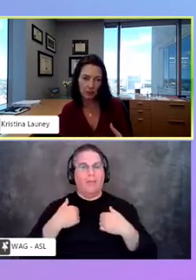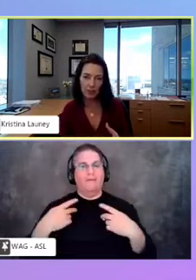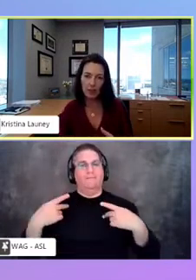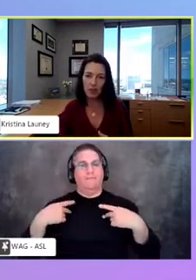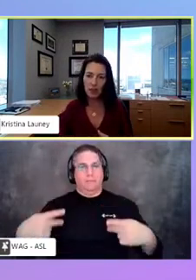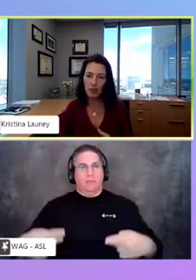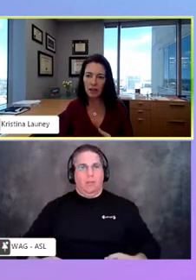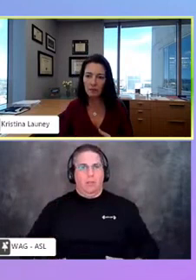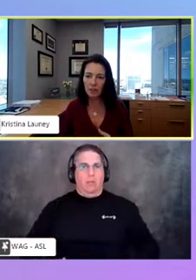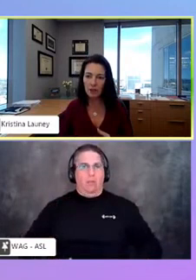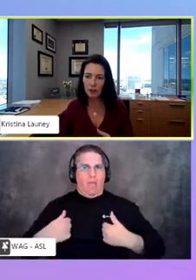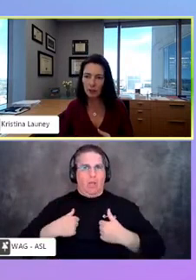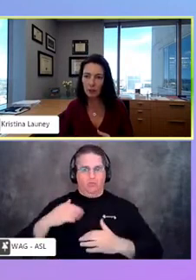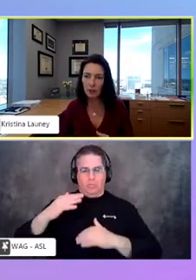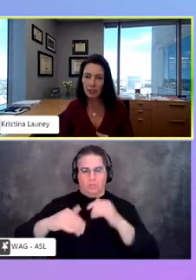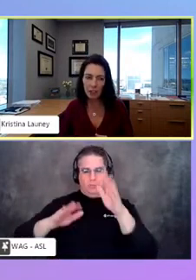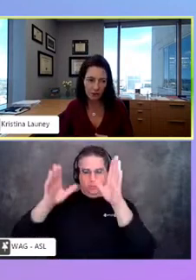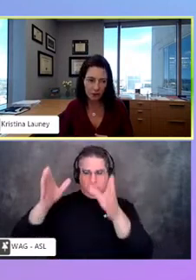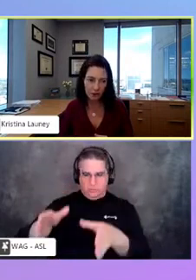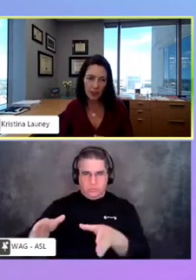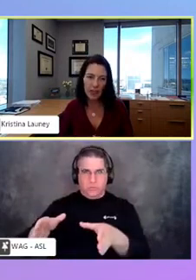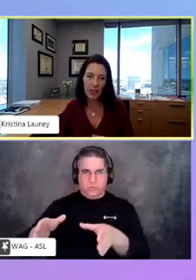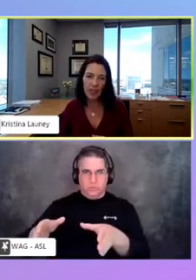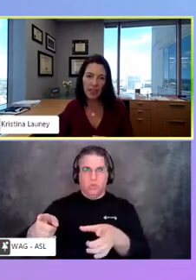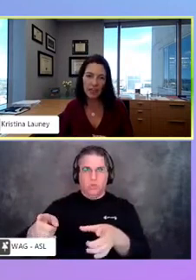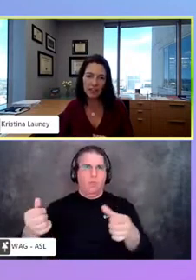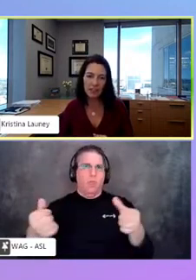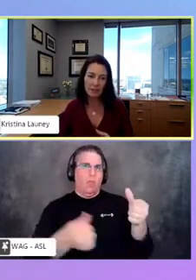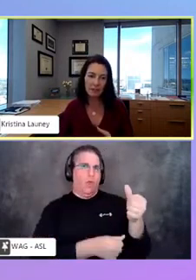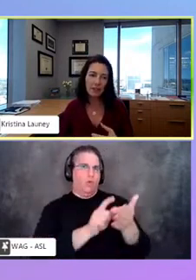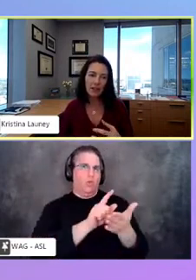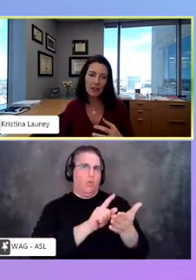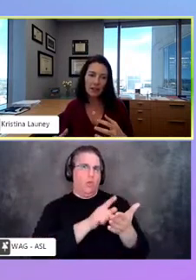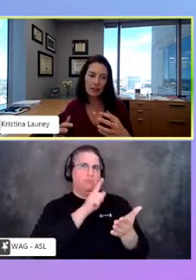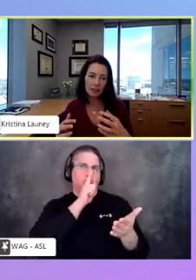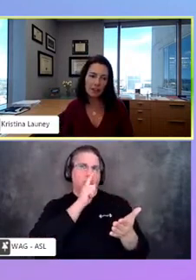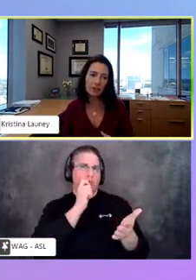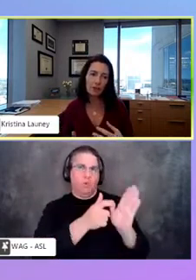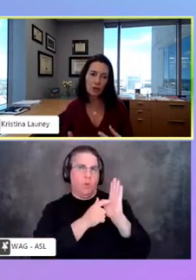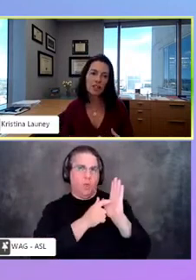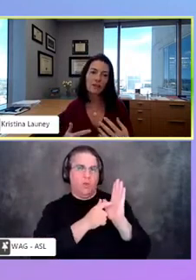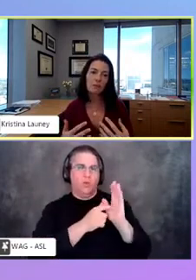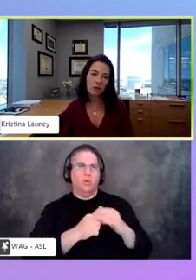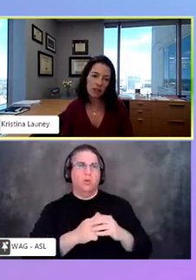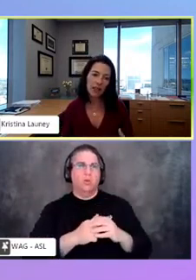following it. in the first circuit, the business does not have to have a physical location serving